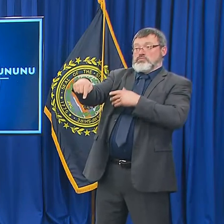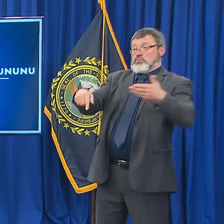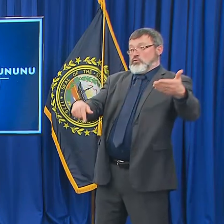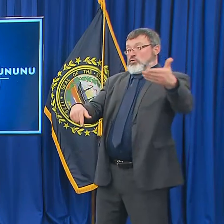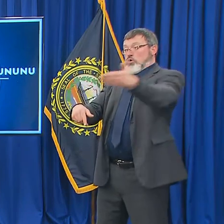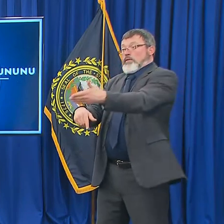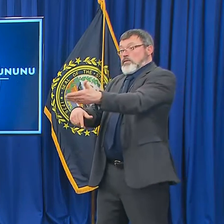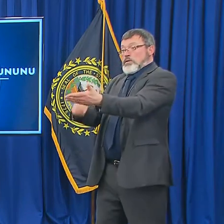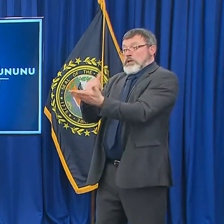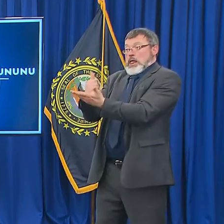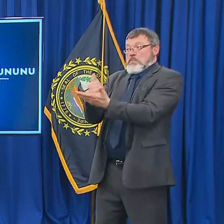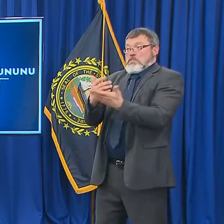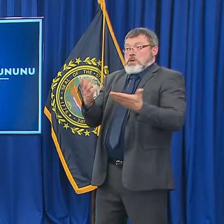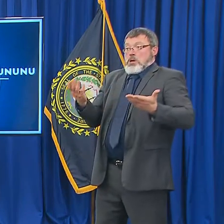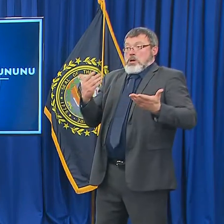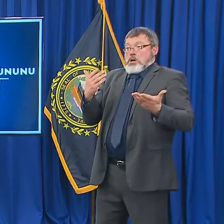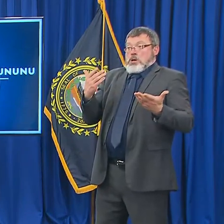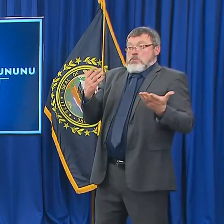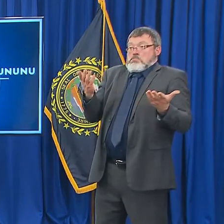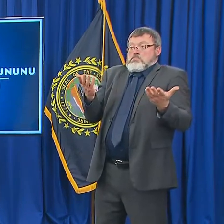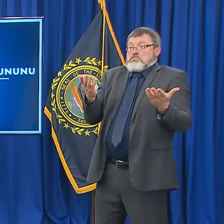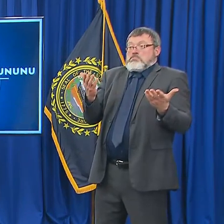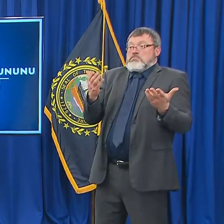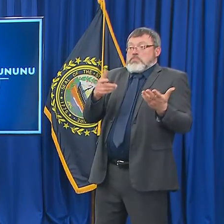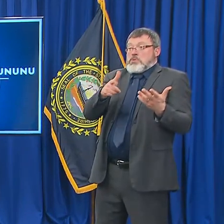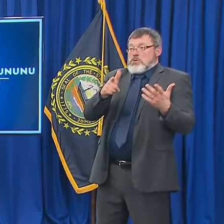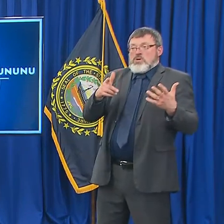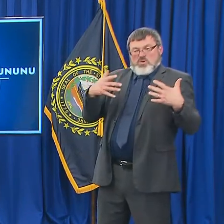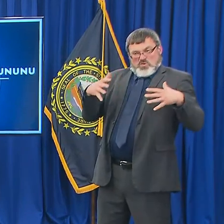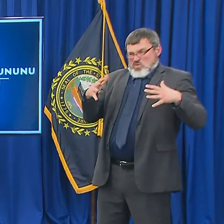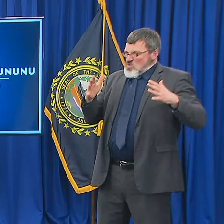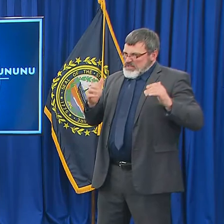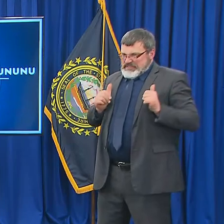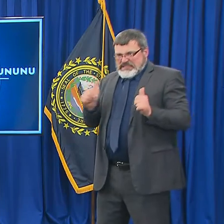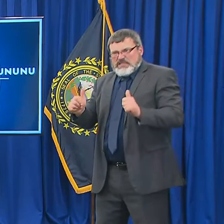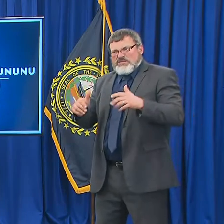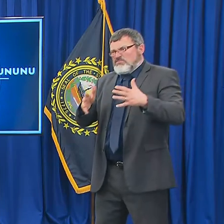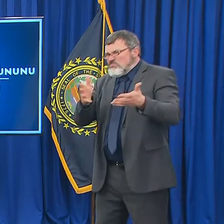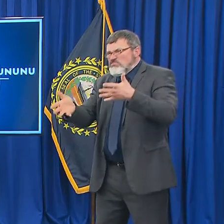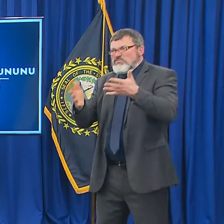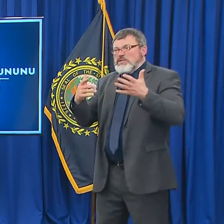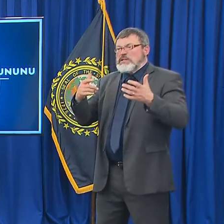We've tried days and days on end and with some success to be sure, but you know what we'll see where it goes.